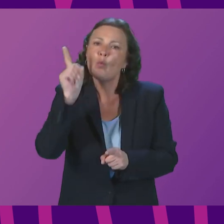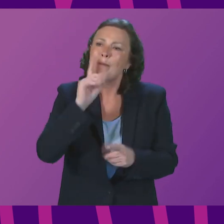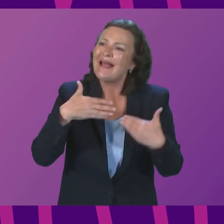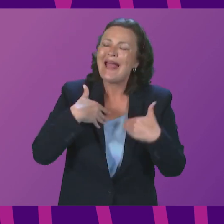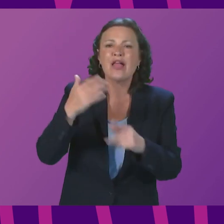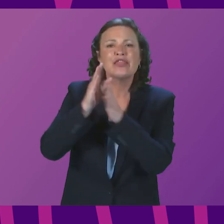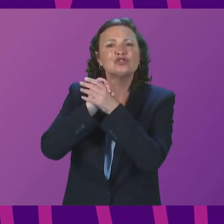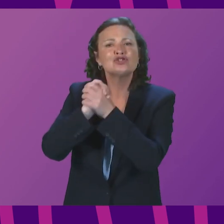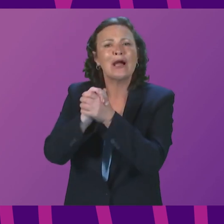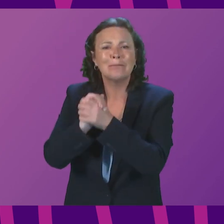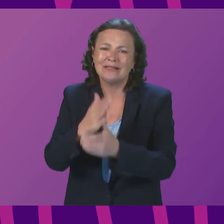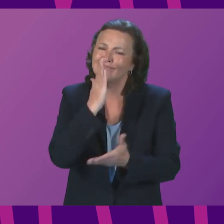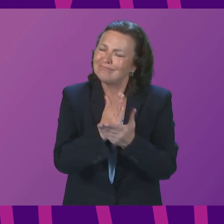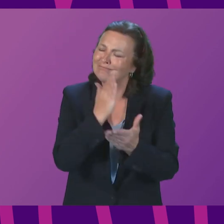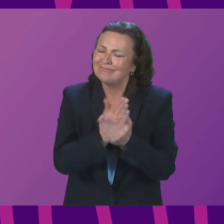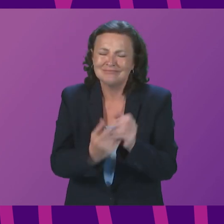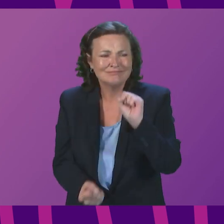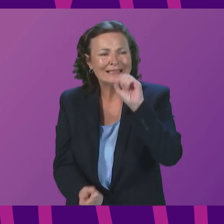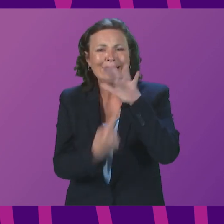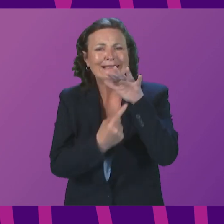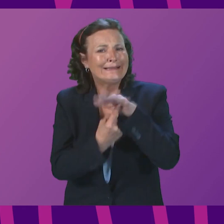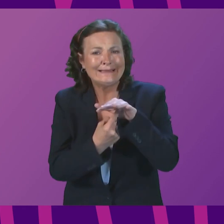As I said in my original answer, that appointment will be made this summer.